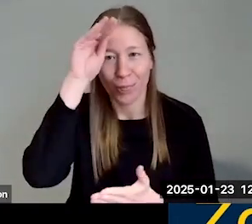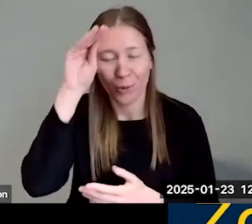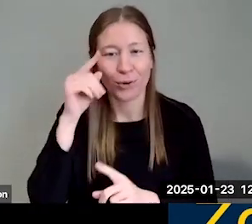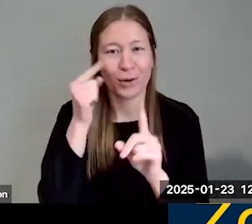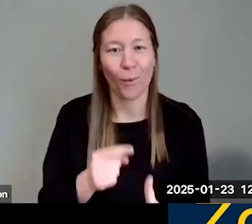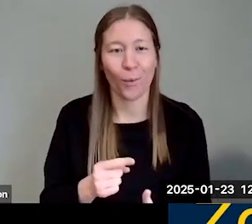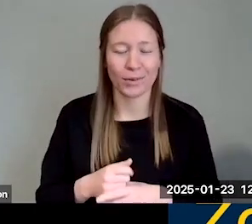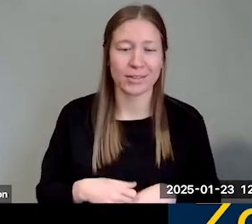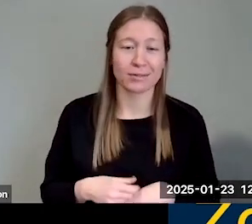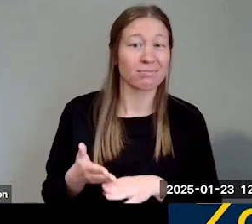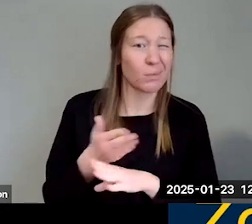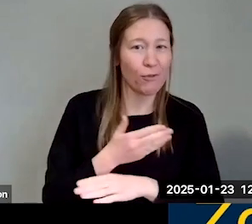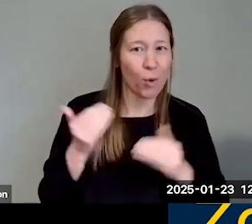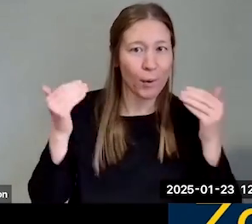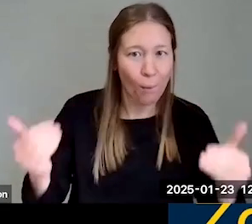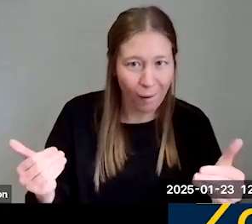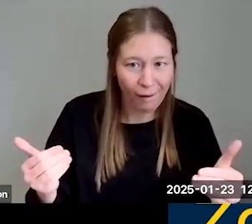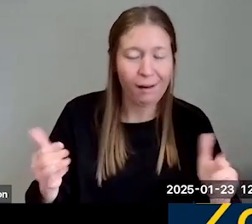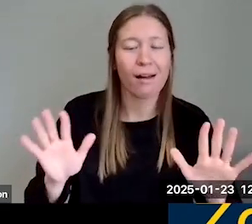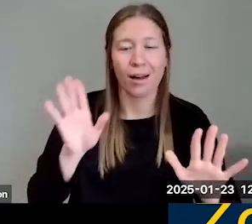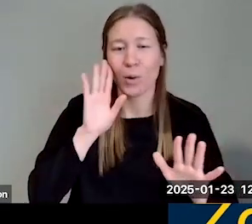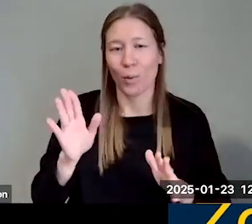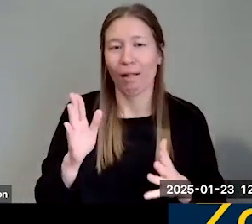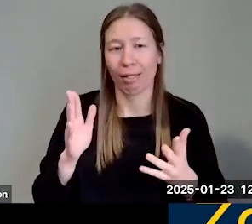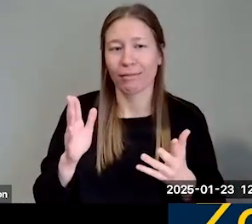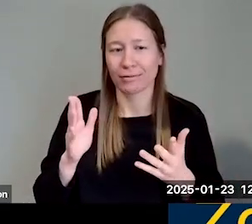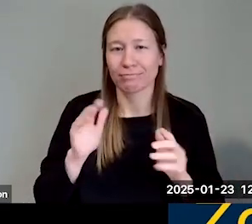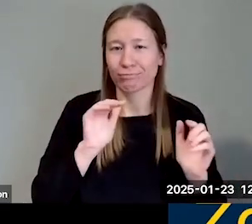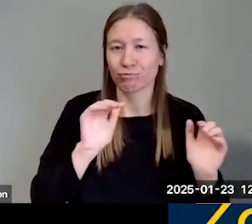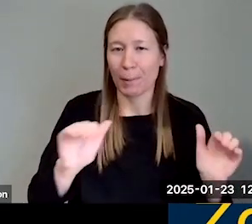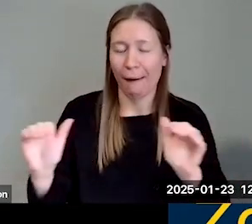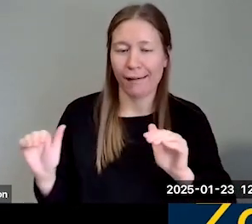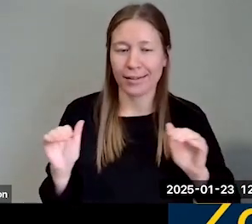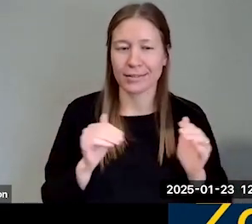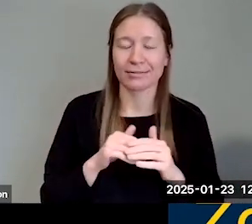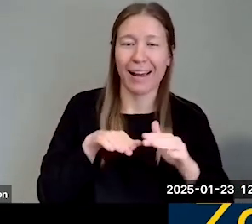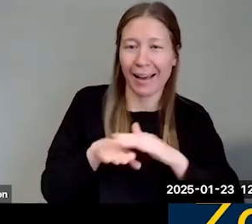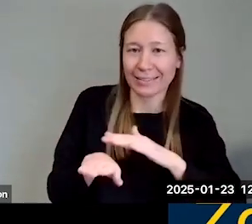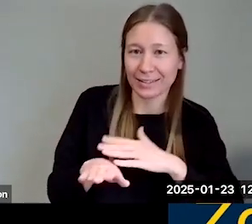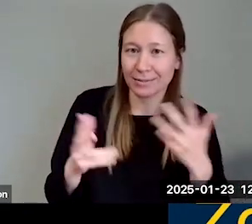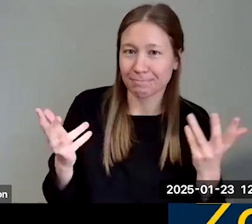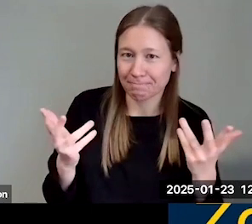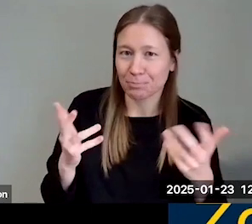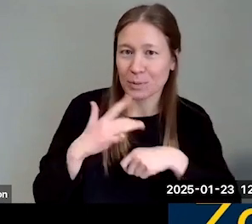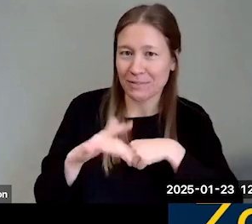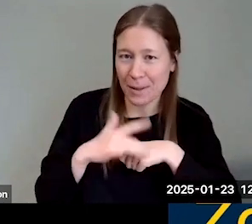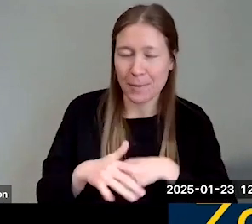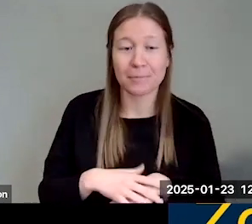to go over some accessibility reminders. For Zoom Webinar, use the Q&A feature